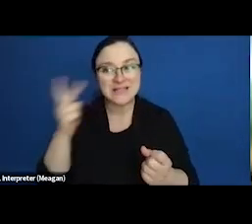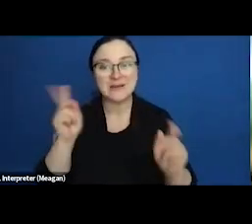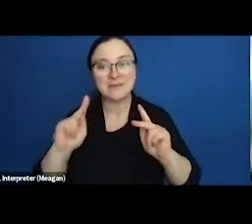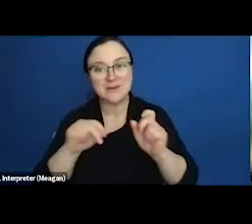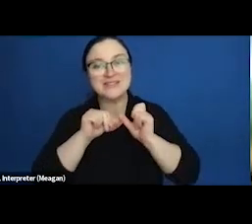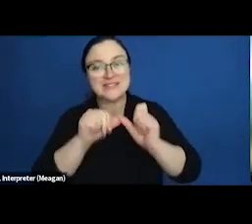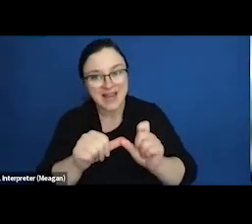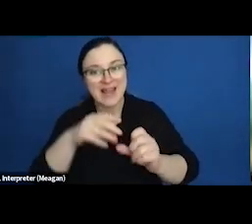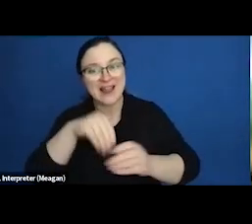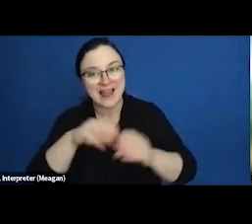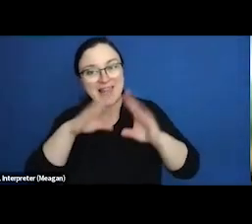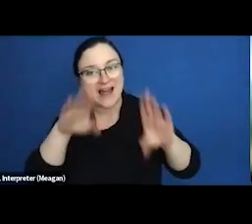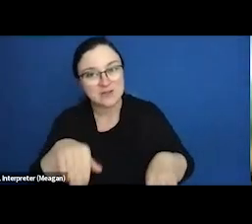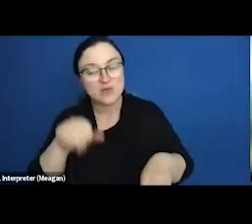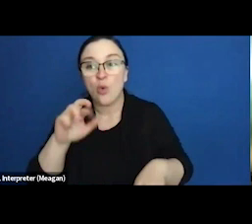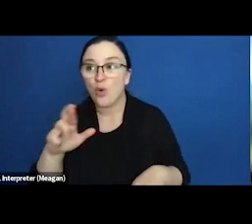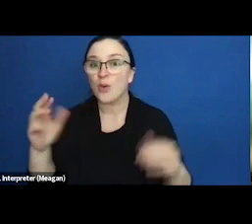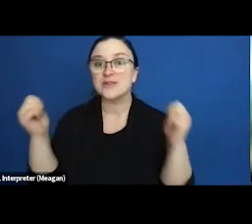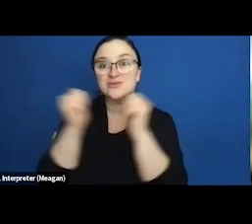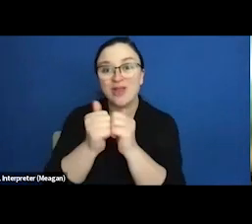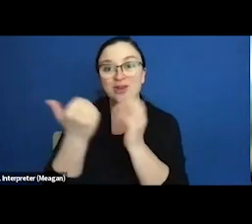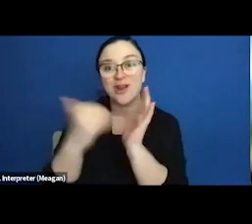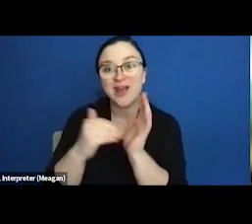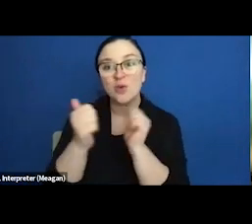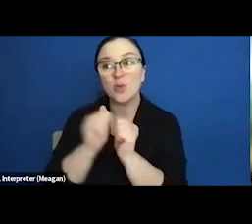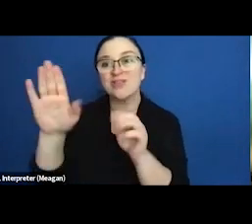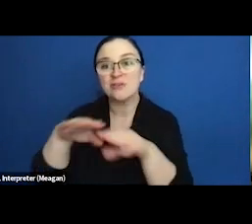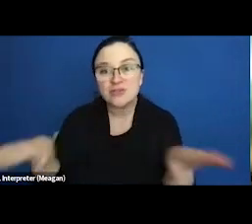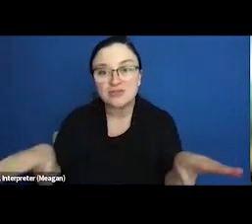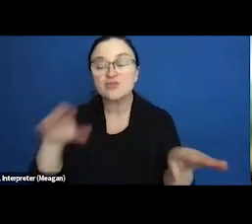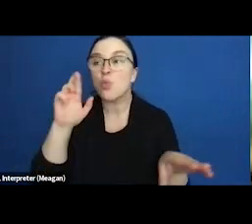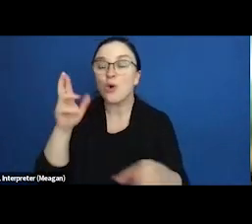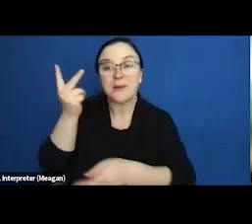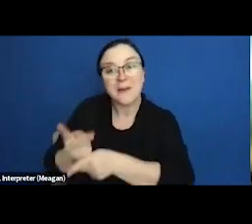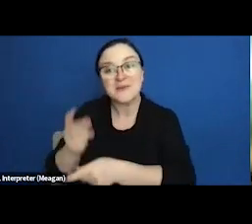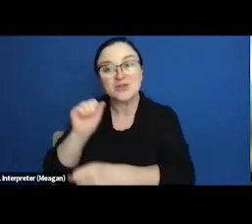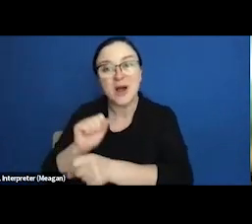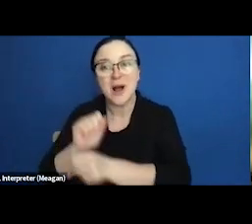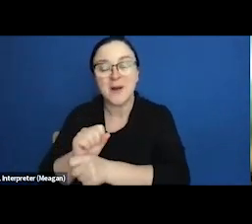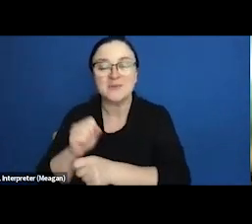reunite with their children, secure employment. And so we really just wanna make sure